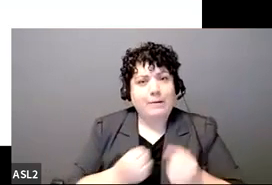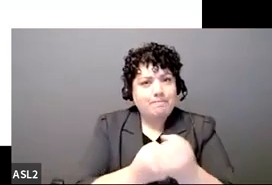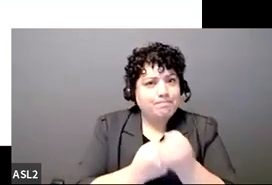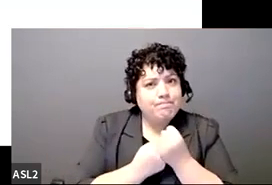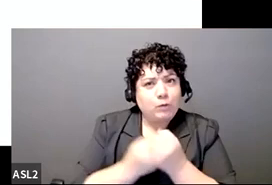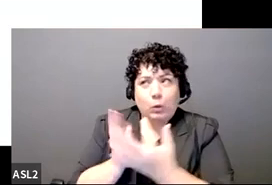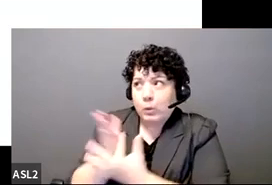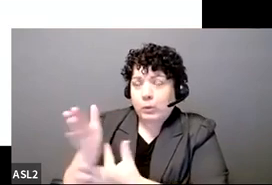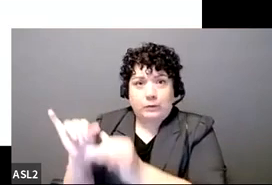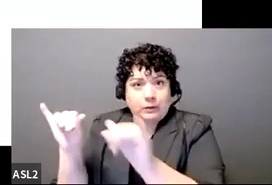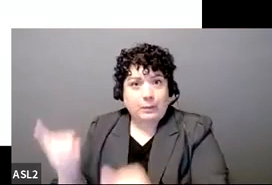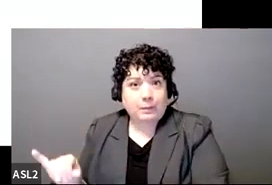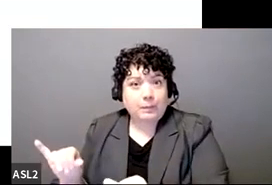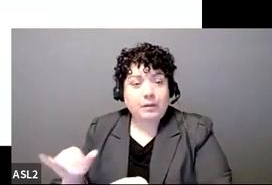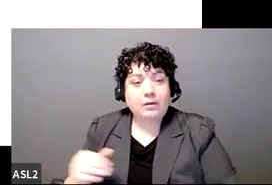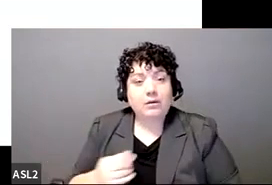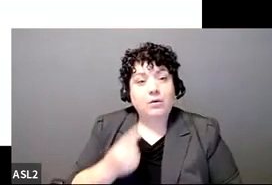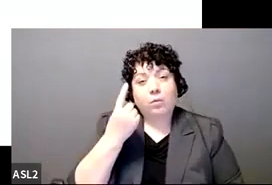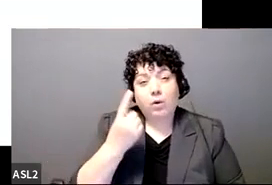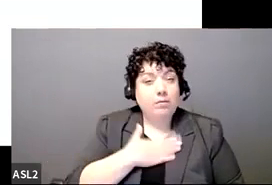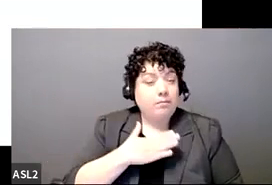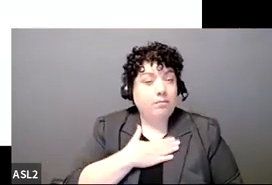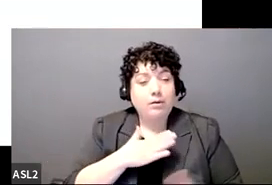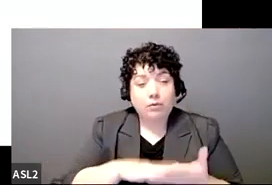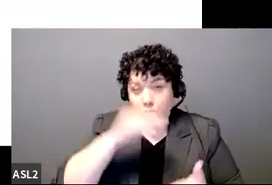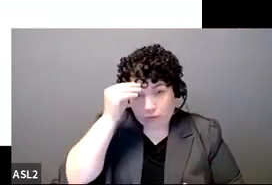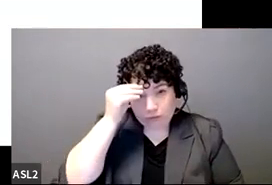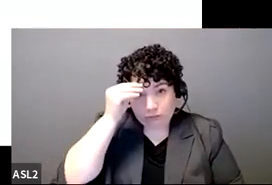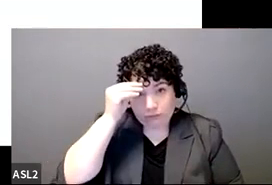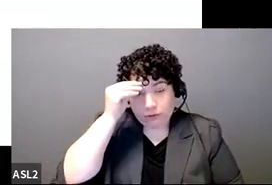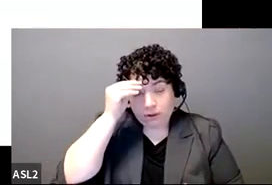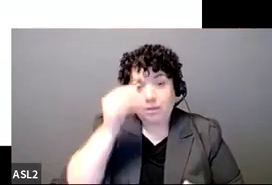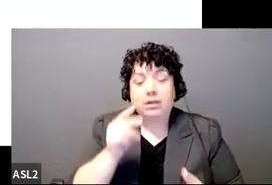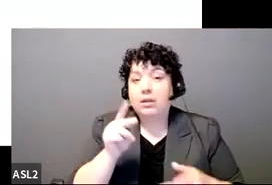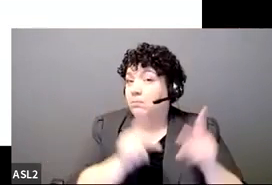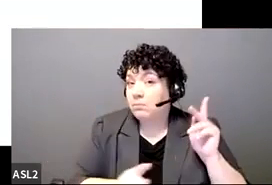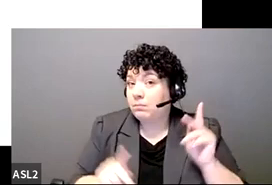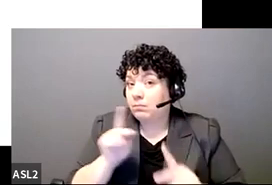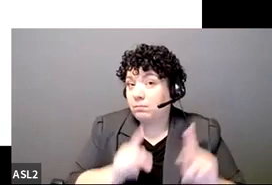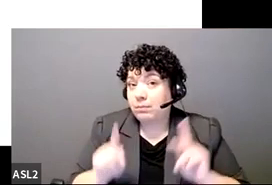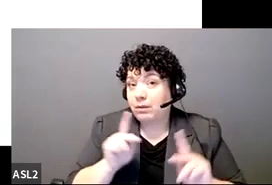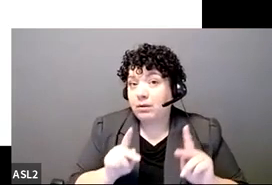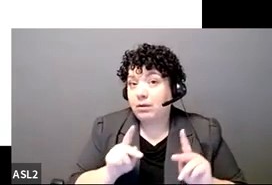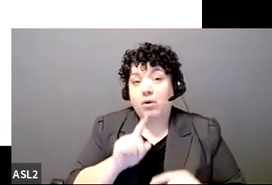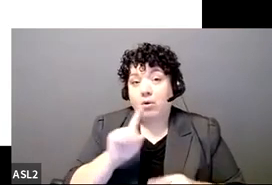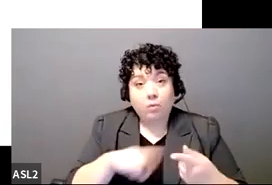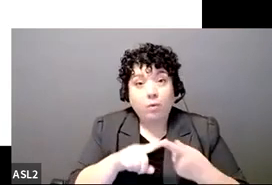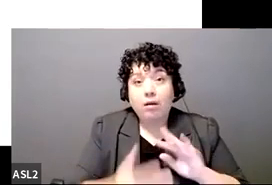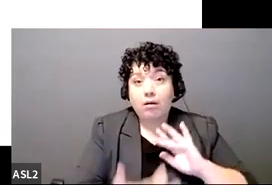one thing that I really learned is that people want when they come to us they want to be heard